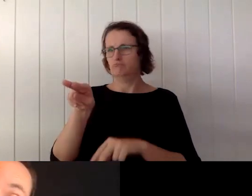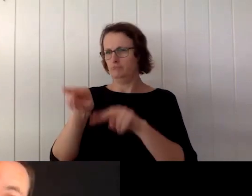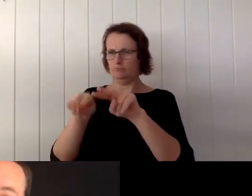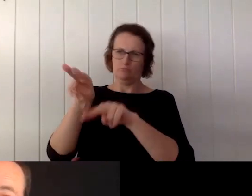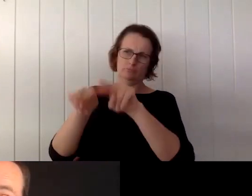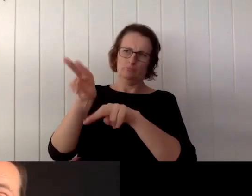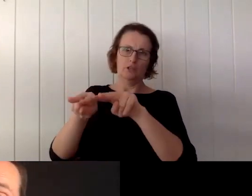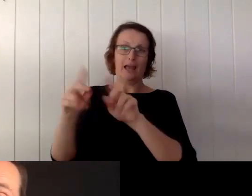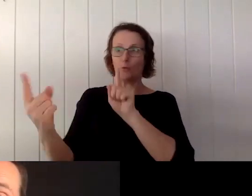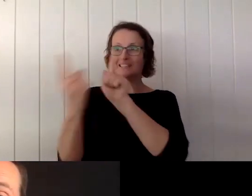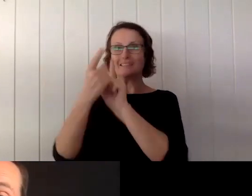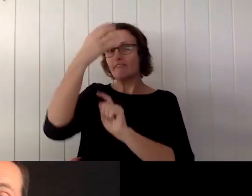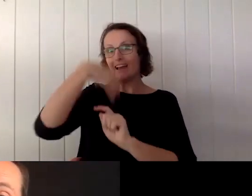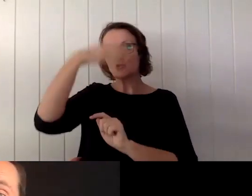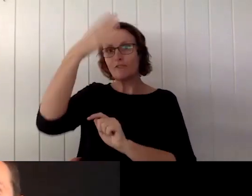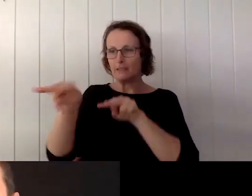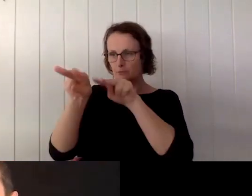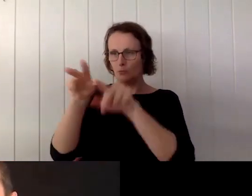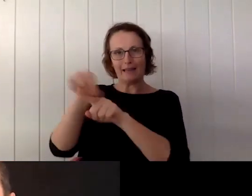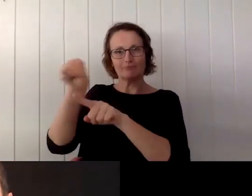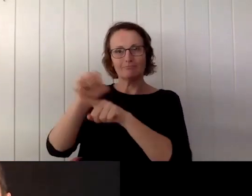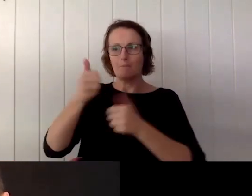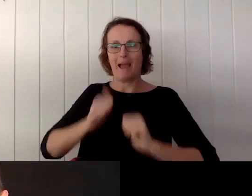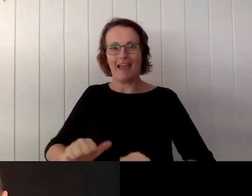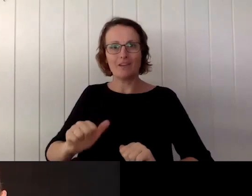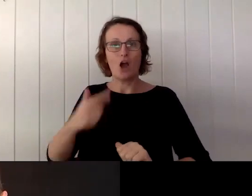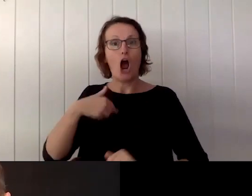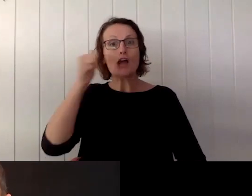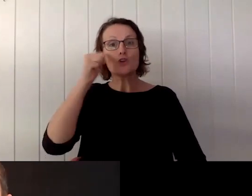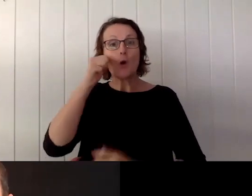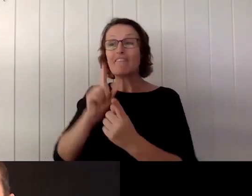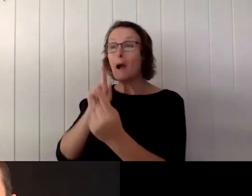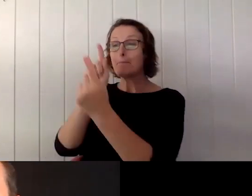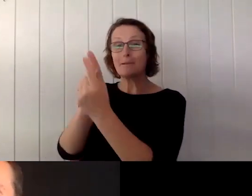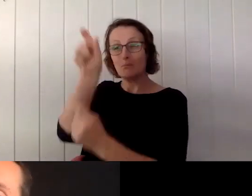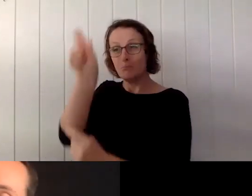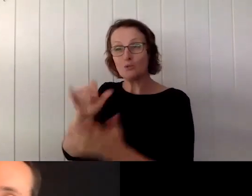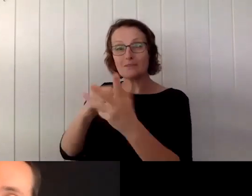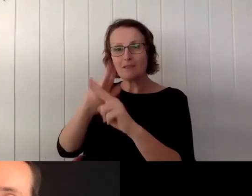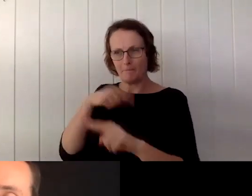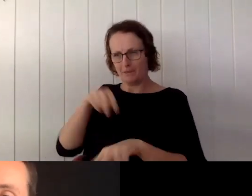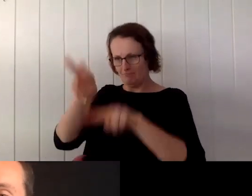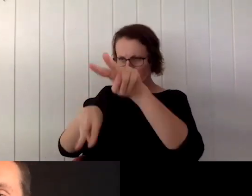physical space. You know, I know that the people I lead, I can immediately tell what's going on from them by their body language.